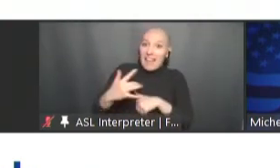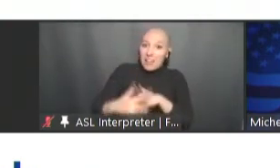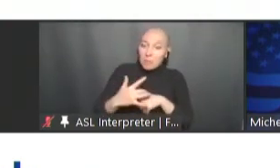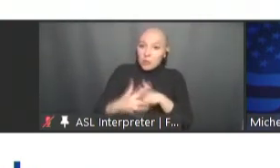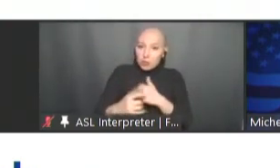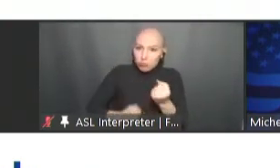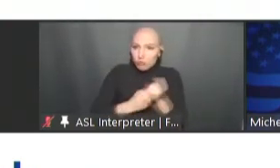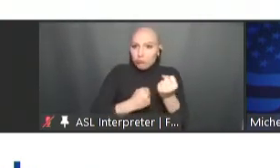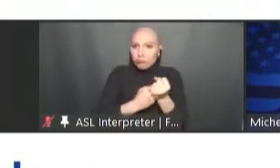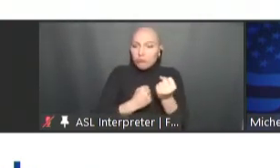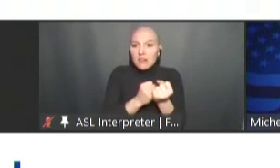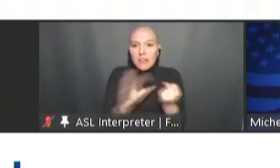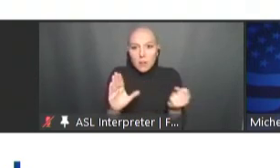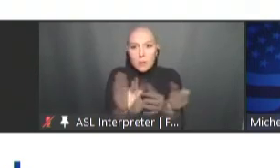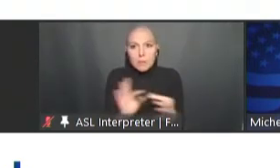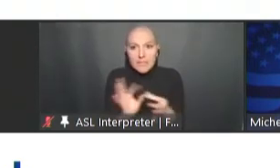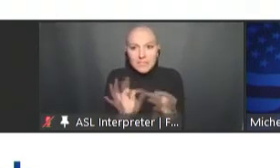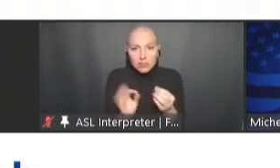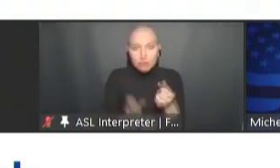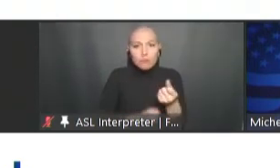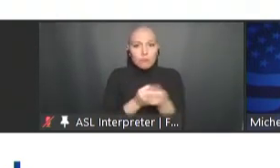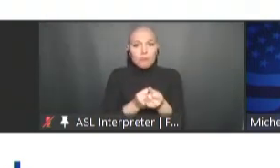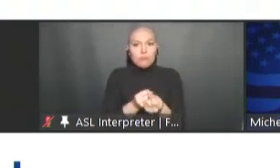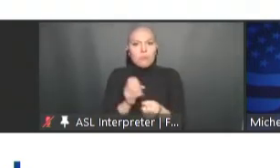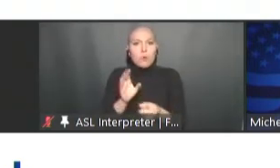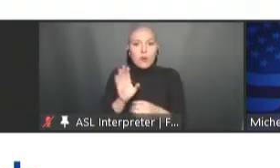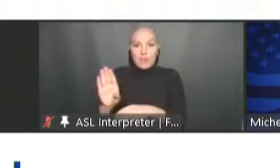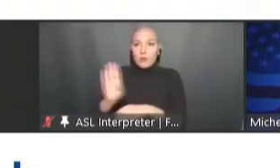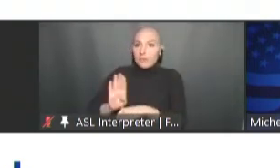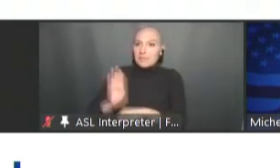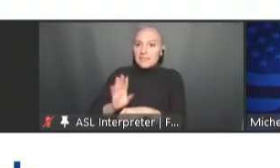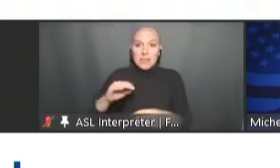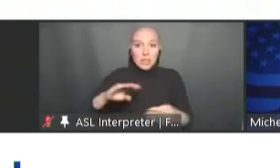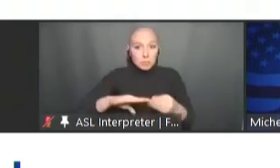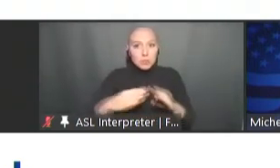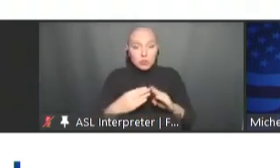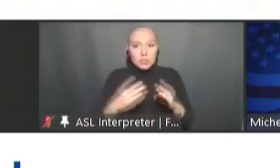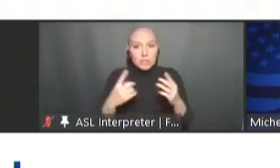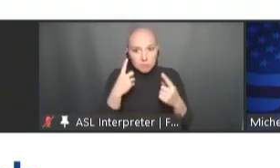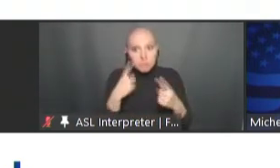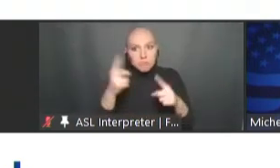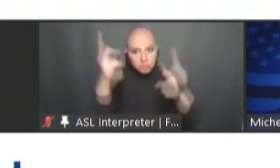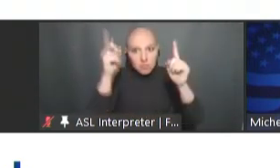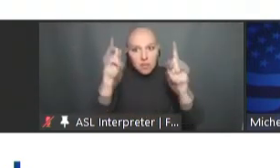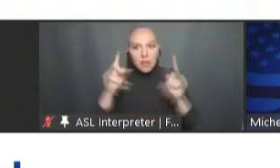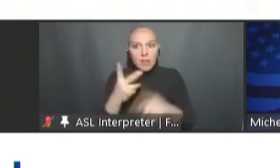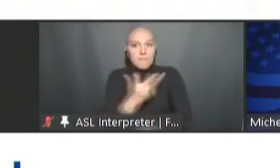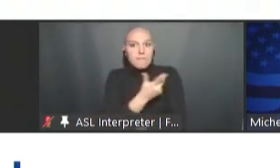forth to help businesses and communities reach their vaccination targets. Next.